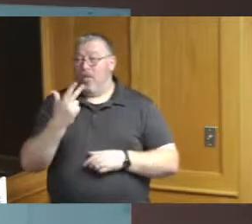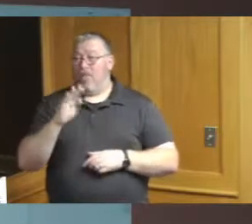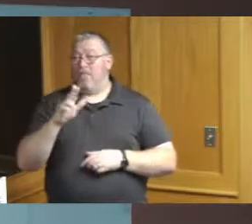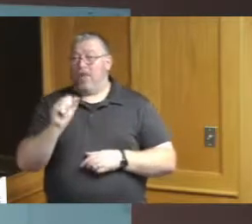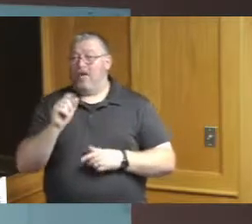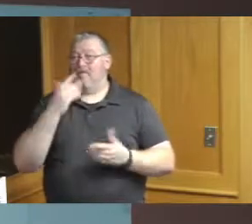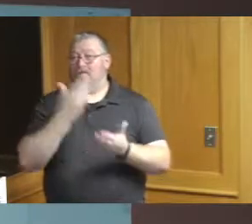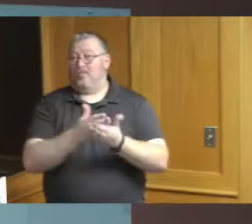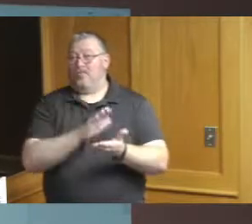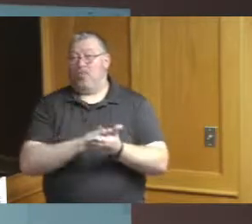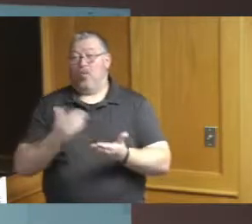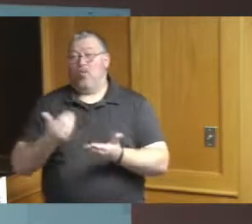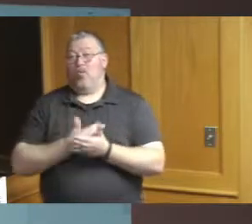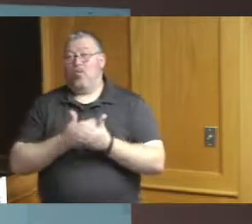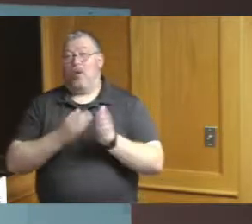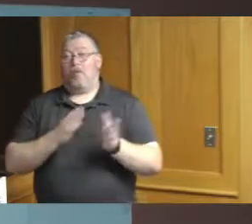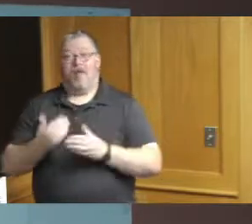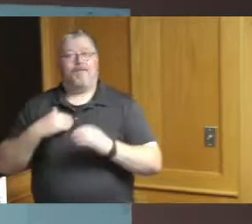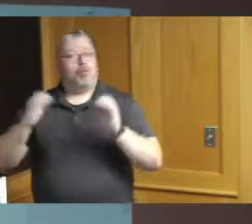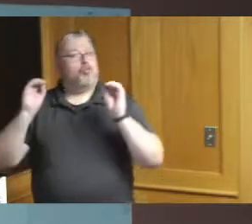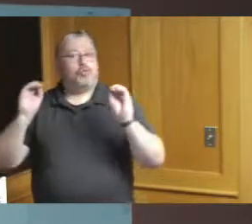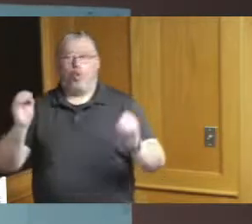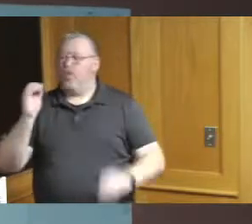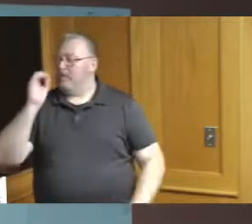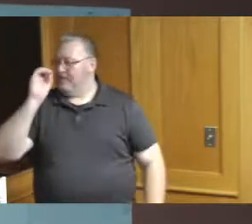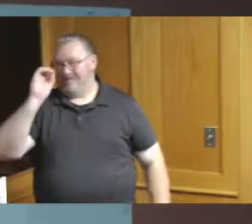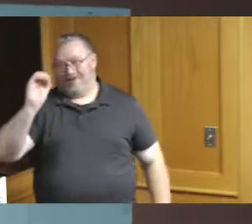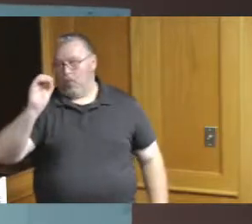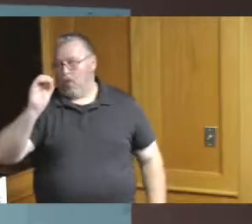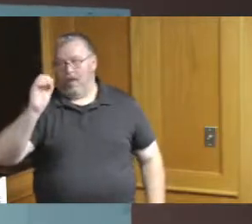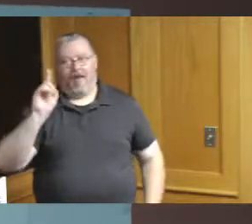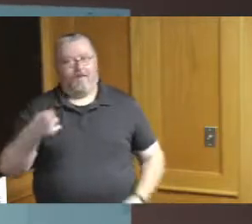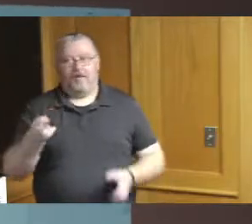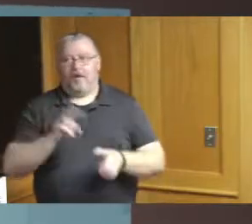the new plan there will be no students that have to take more than two buses